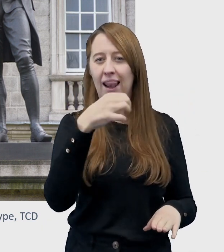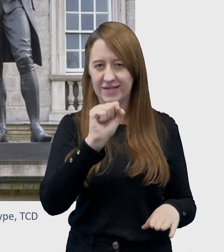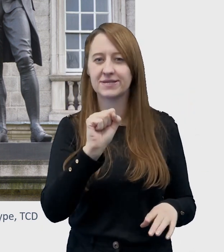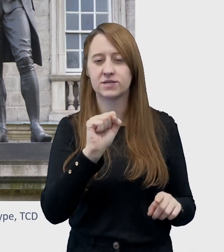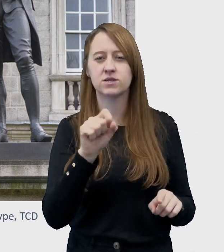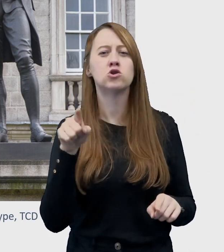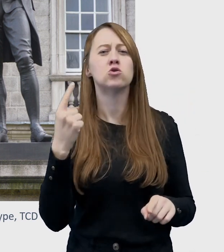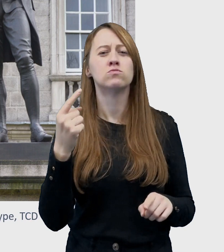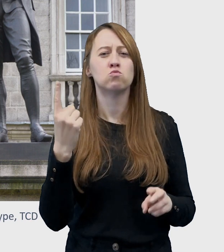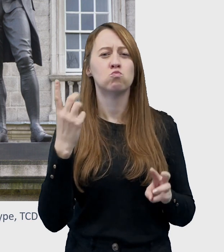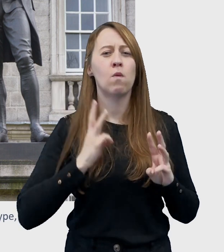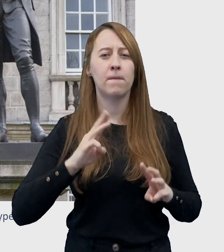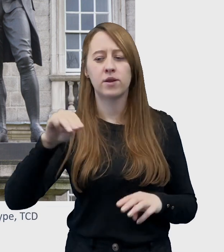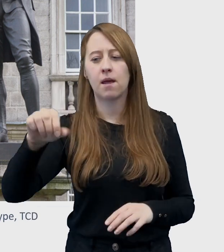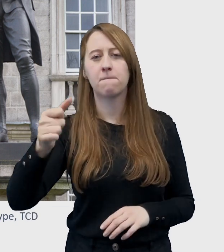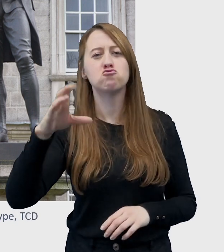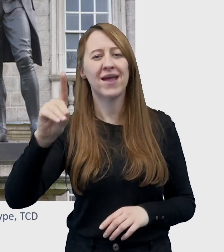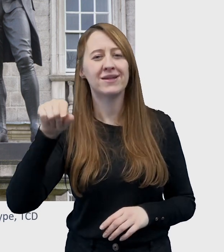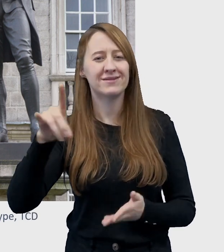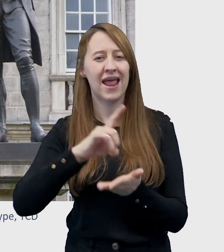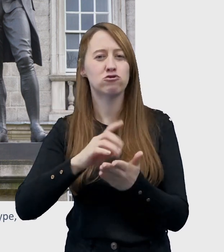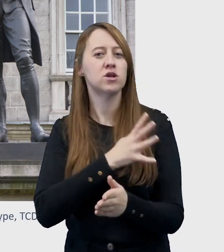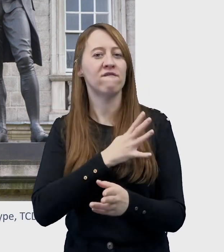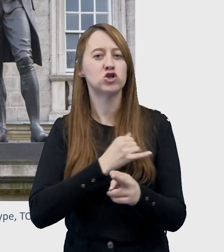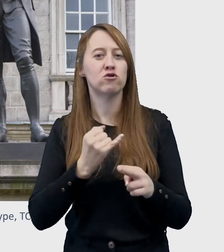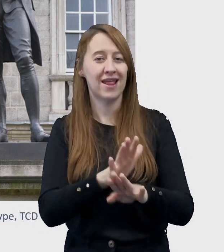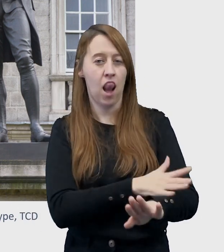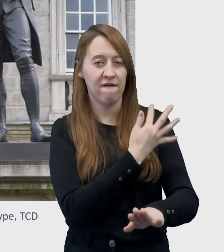officer for Longford, she said to me there's this plaster cast,